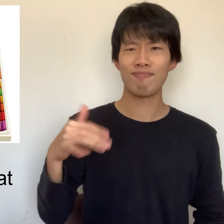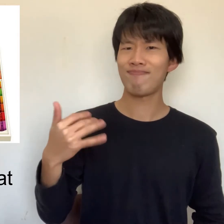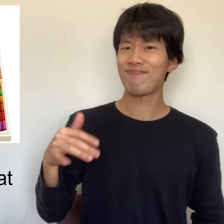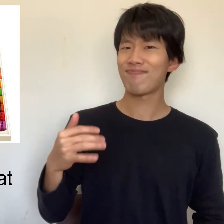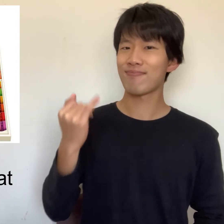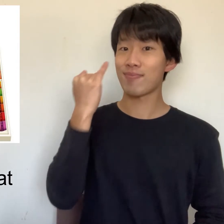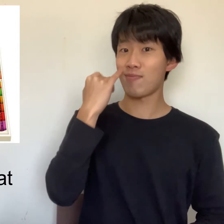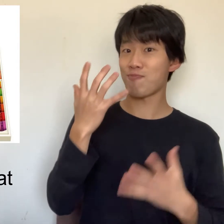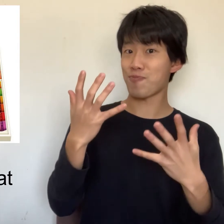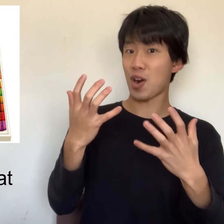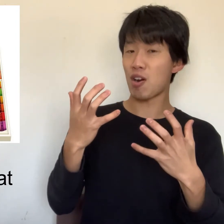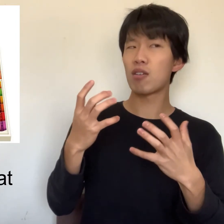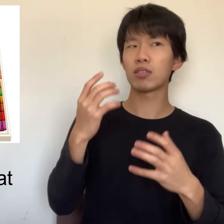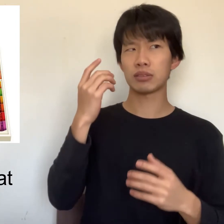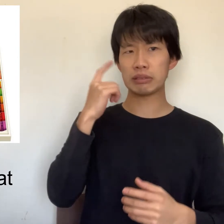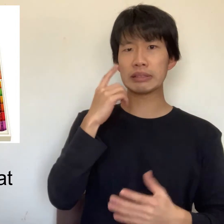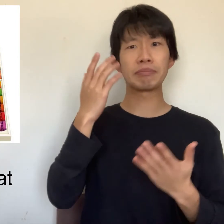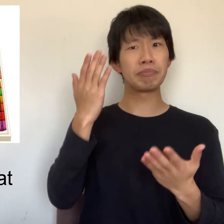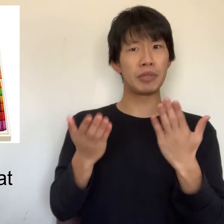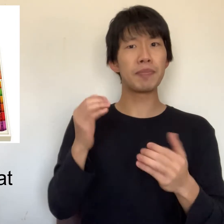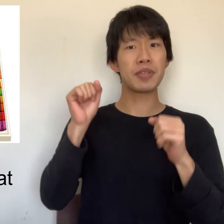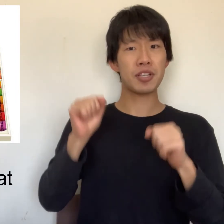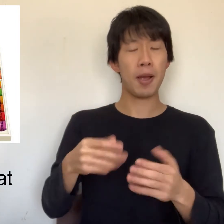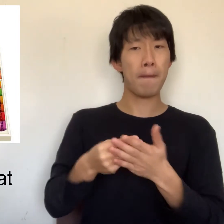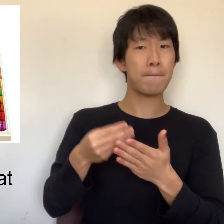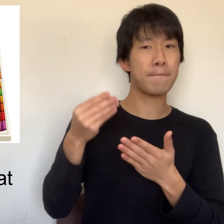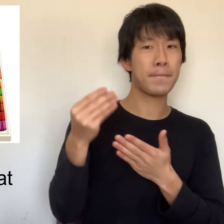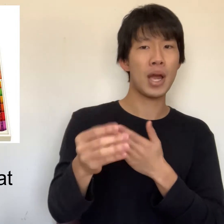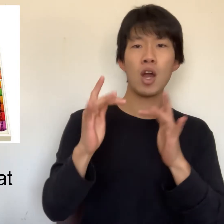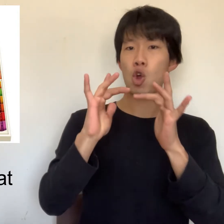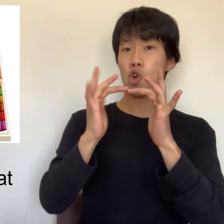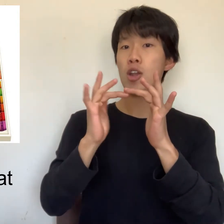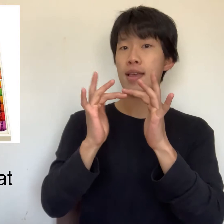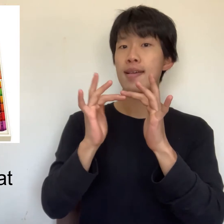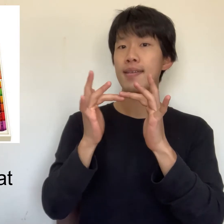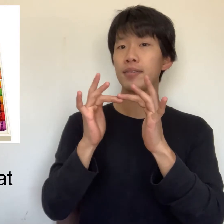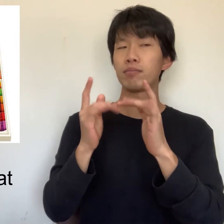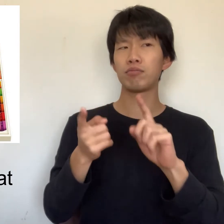If you want this box, maybe you can buy it online.